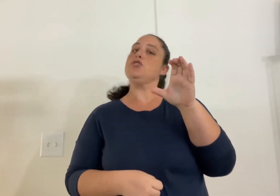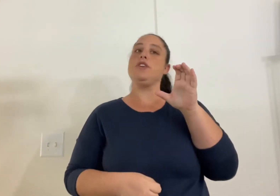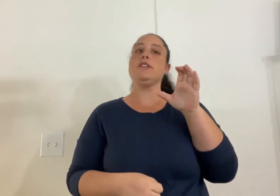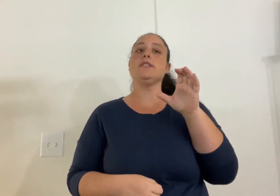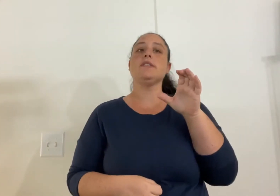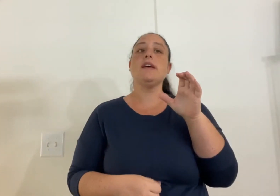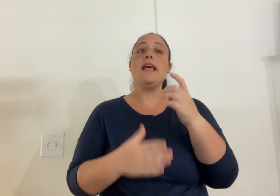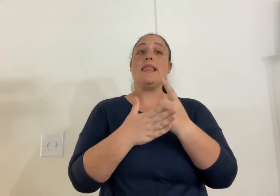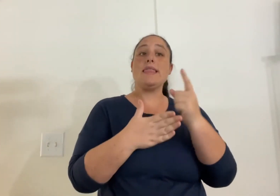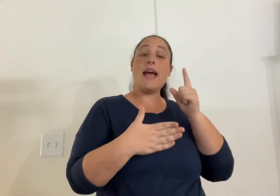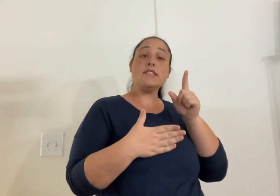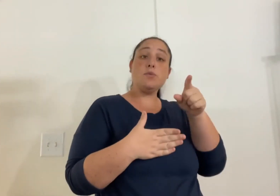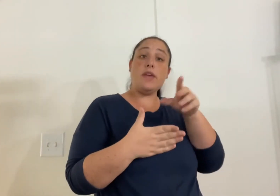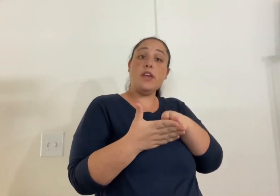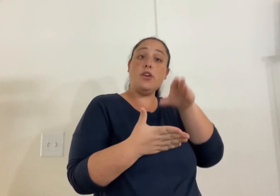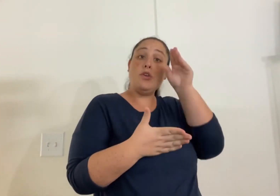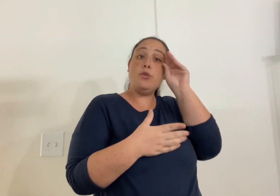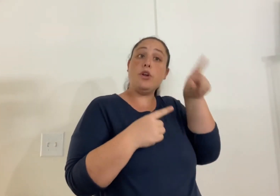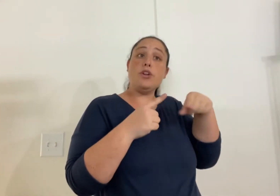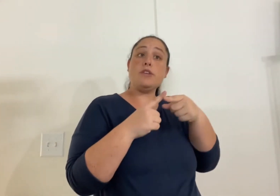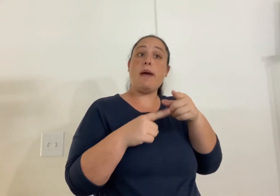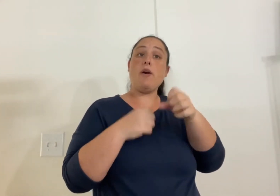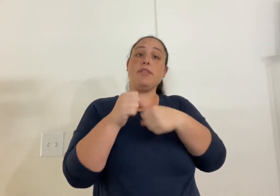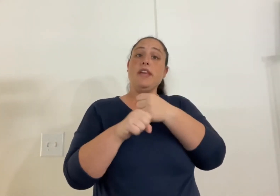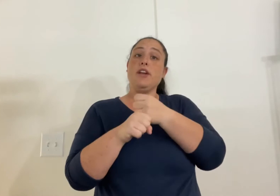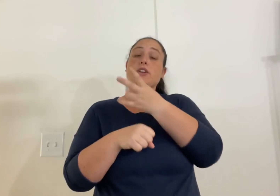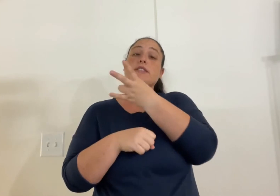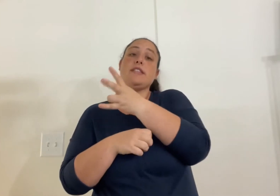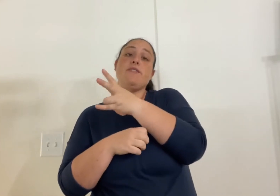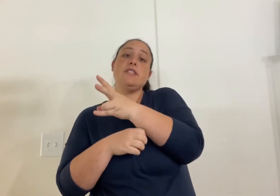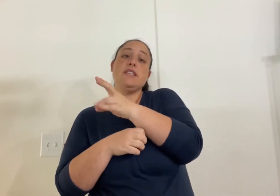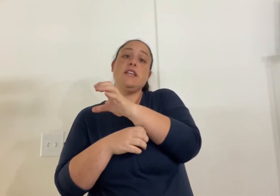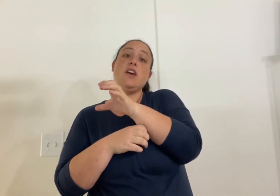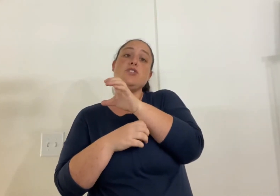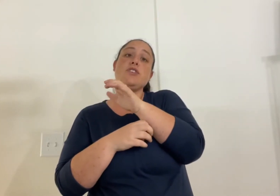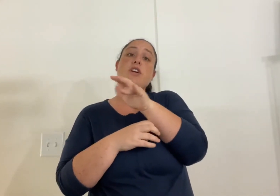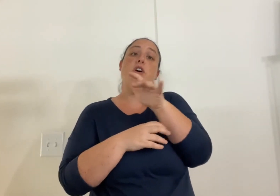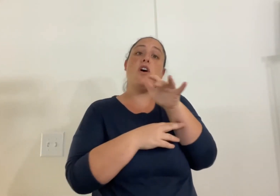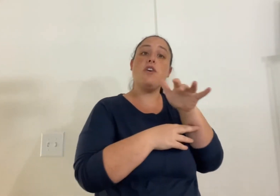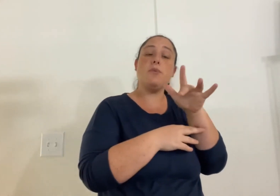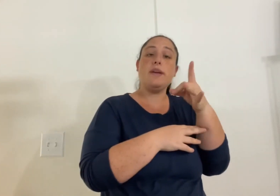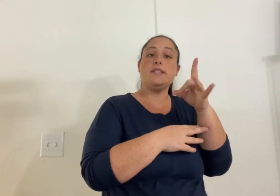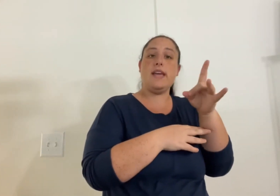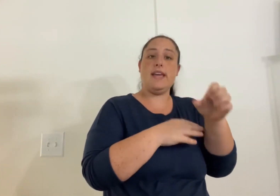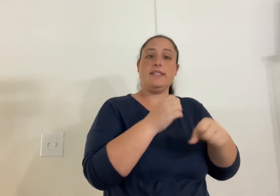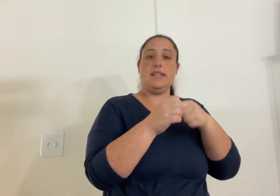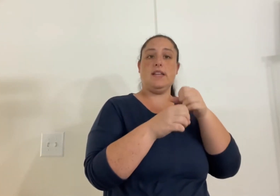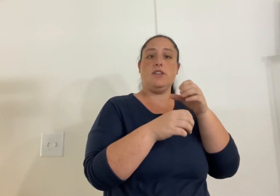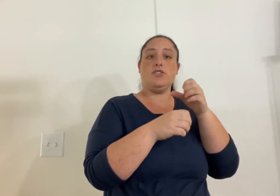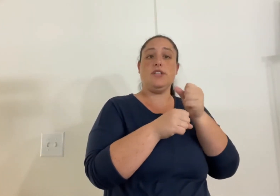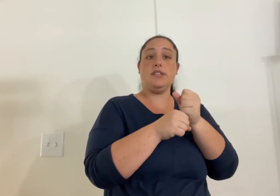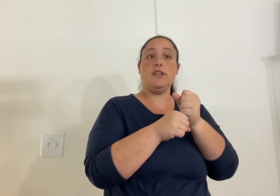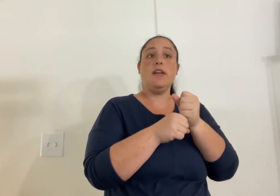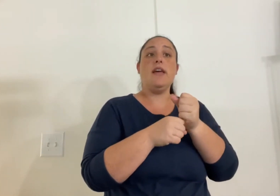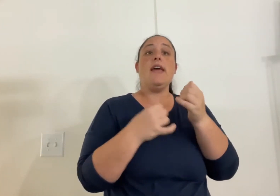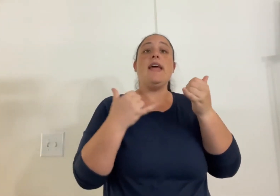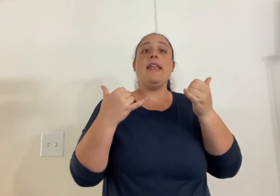Last week, we learned about the year 1700 all the way to year 1800.